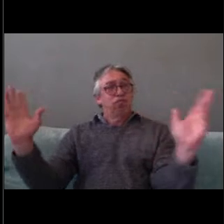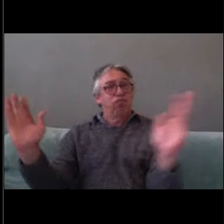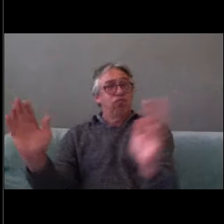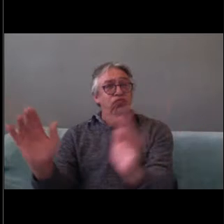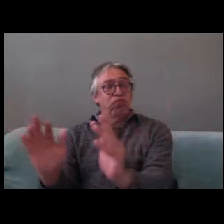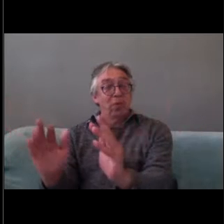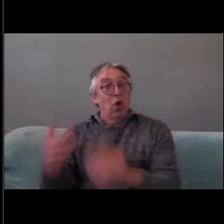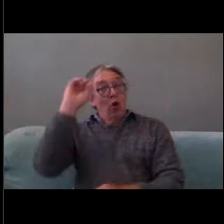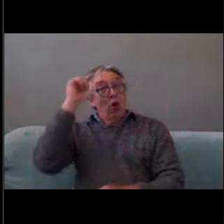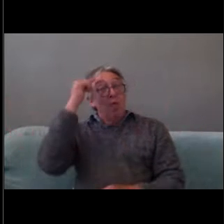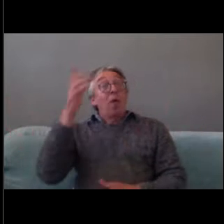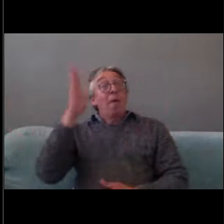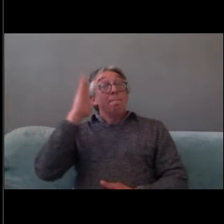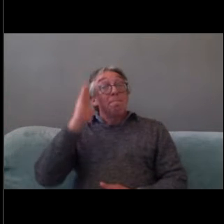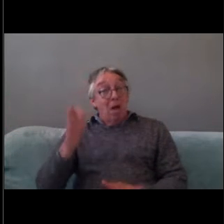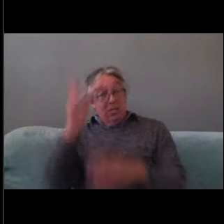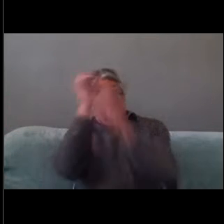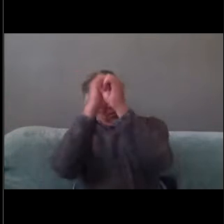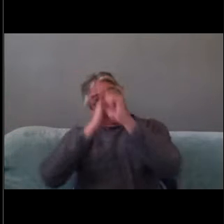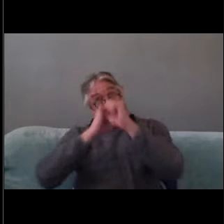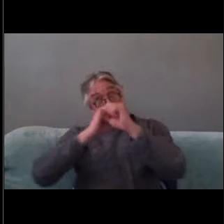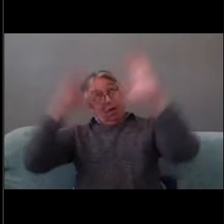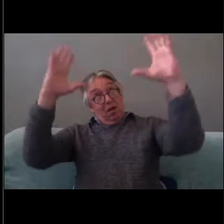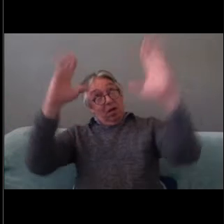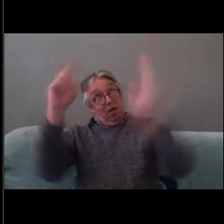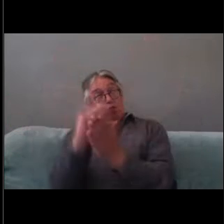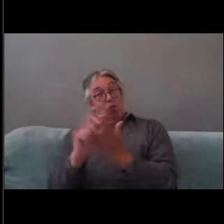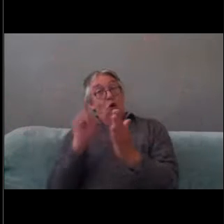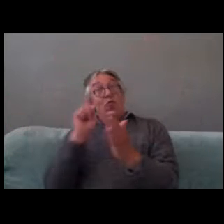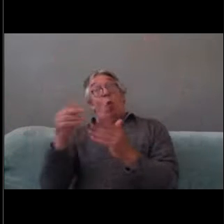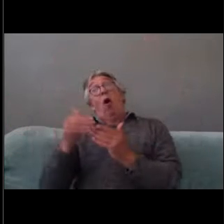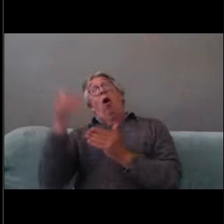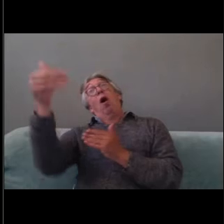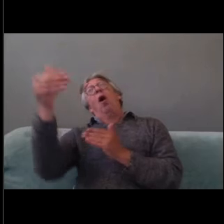the potential crisis in the mid or long-term perspective.